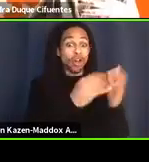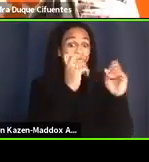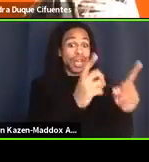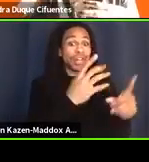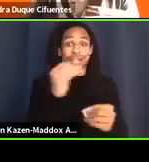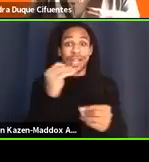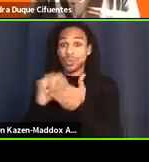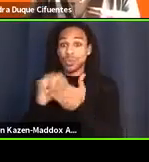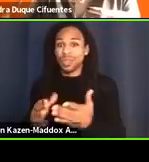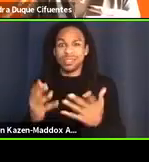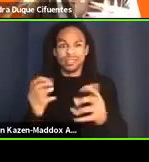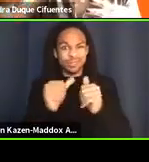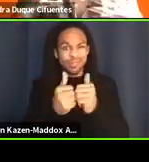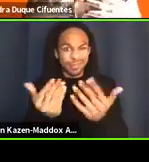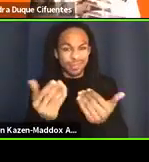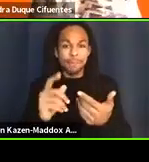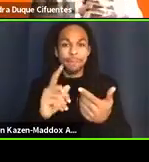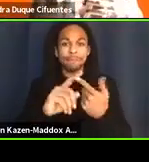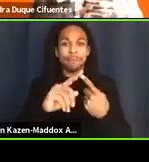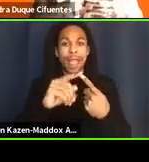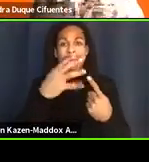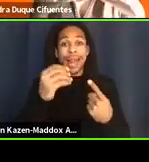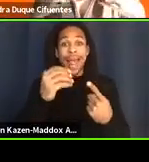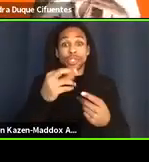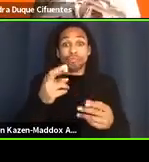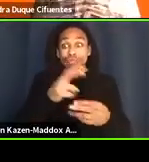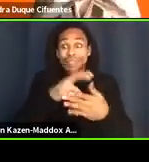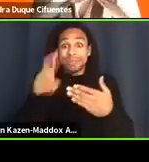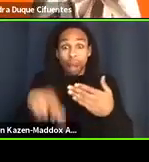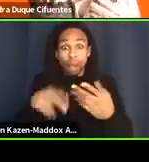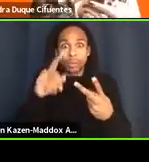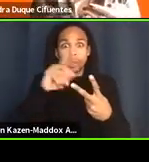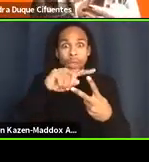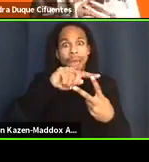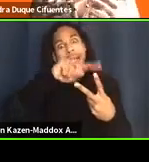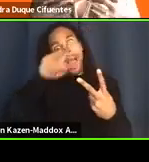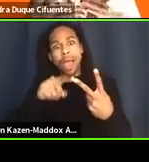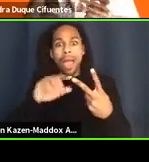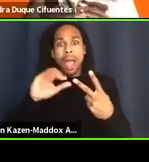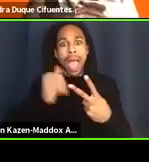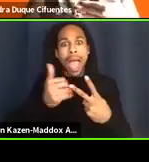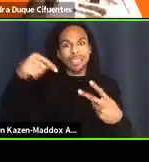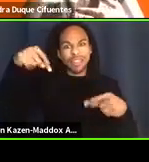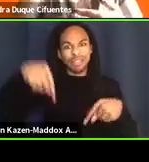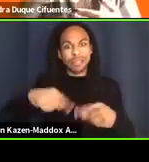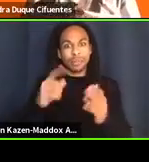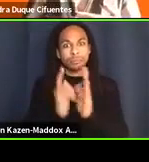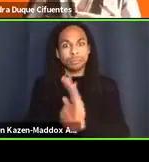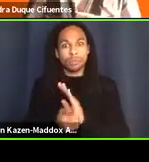Alejandra Duque Cifuentes: So this leads me into an interesting kind of